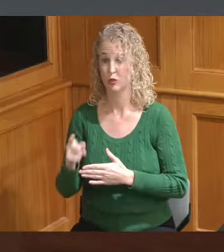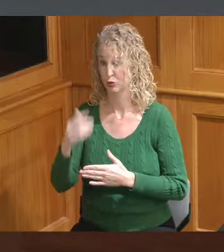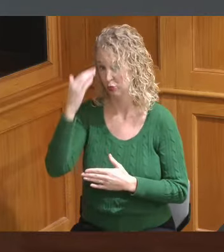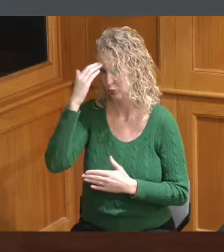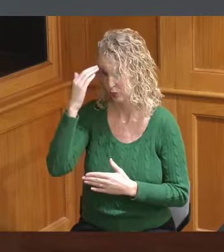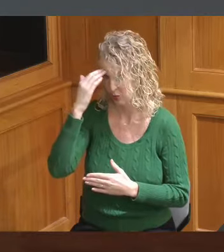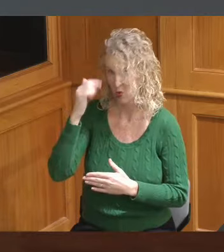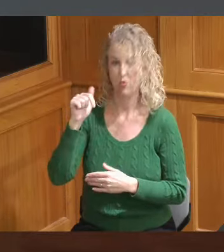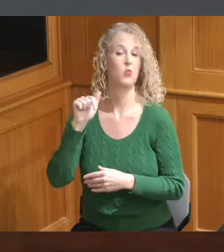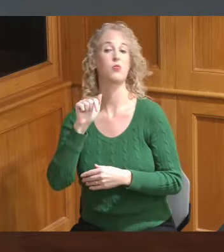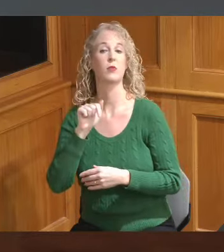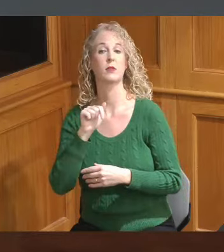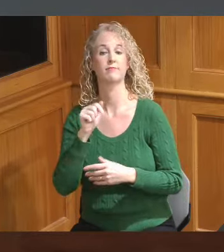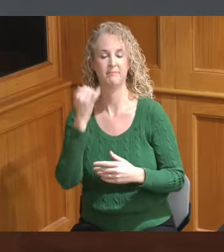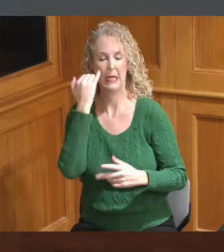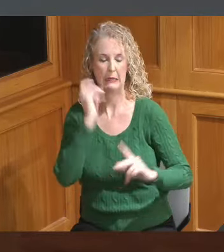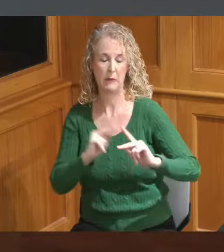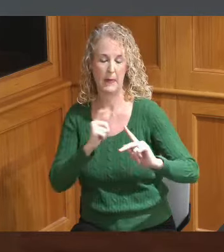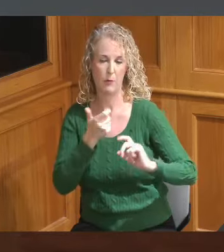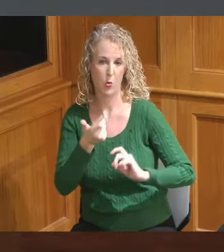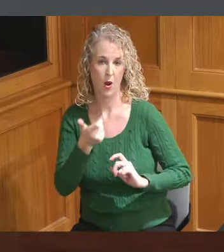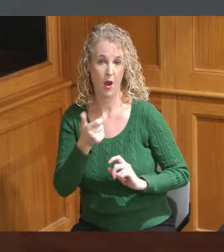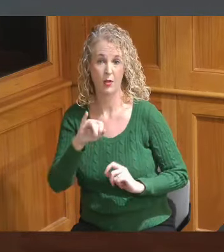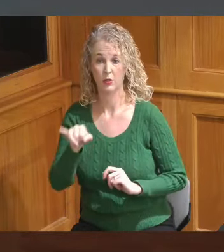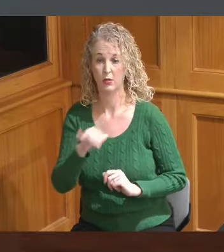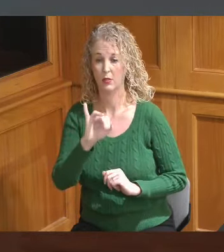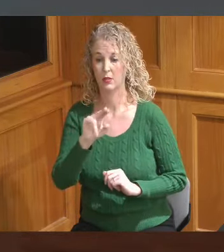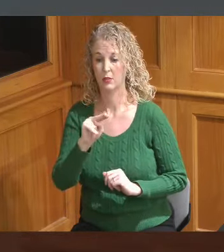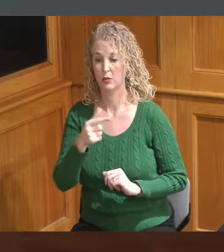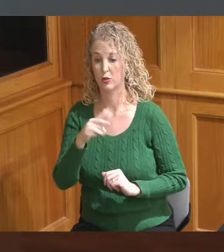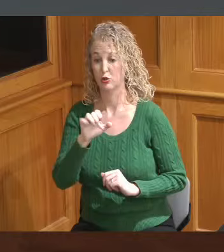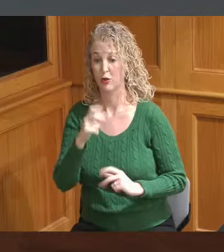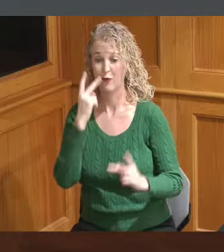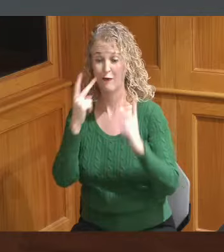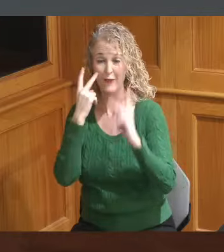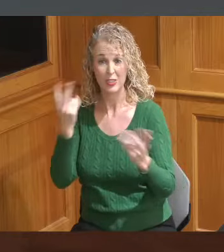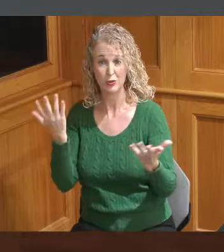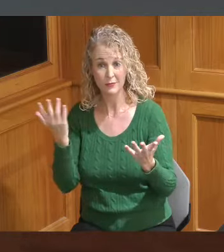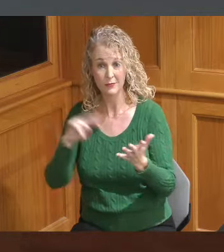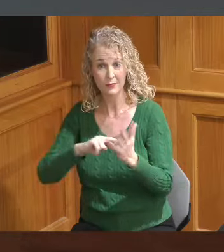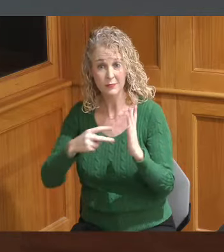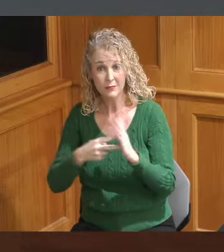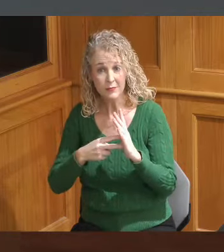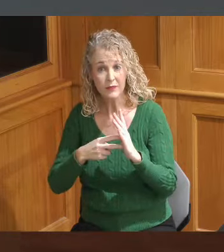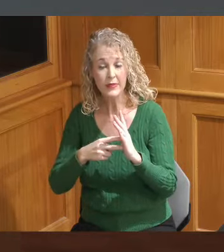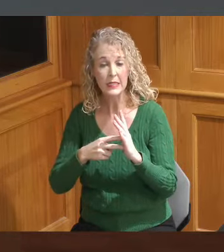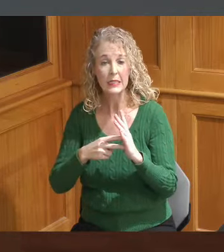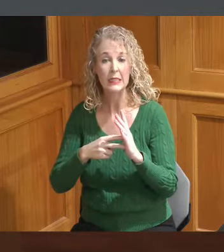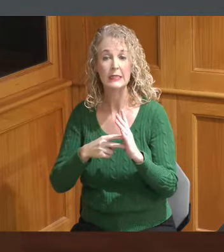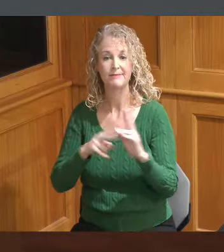of the and if folks are watching at home, jungle vision is the system which is the nerve center if